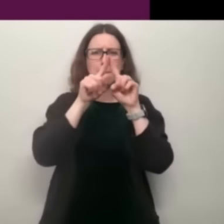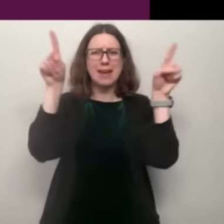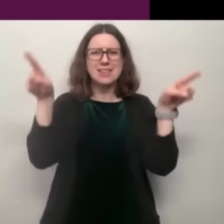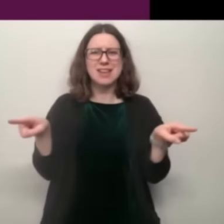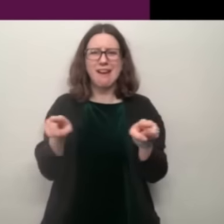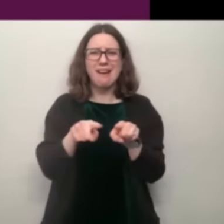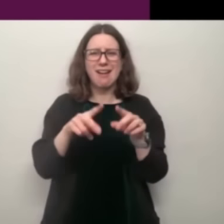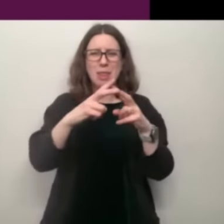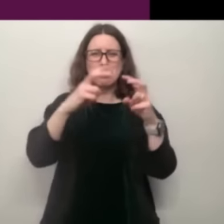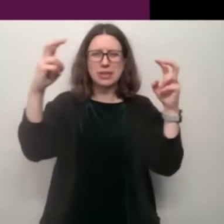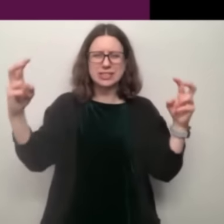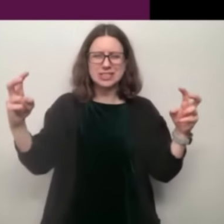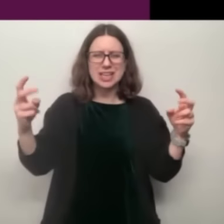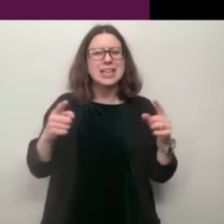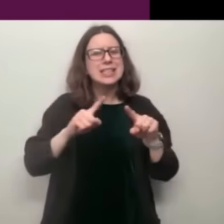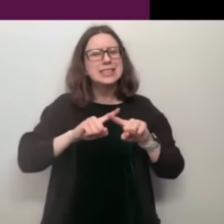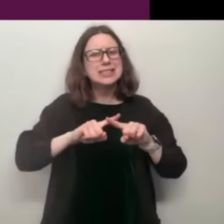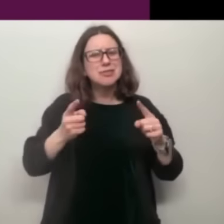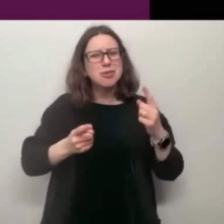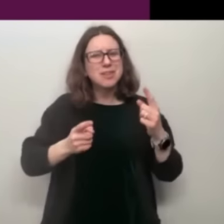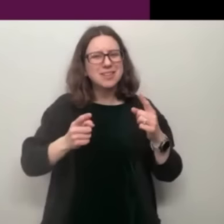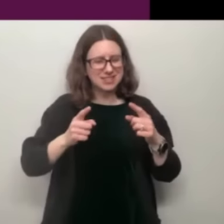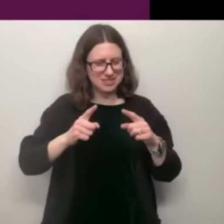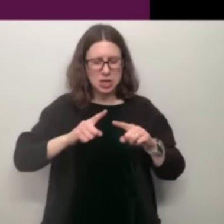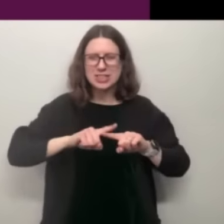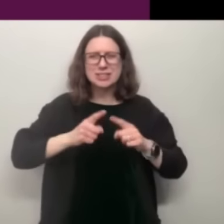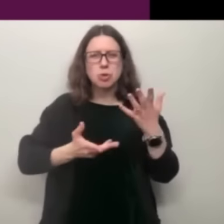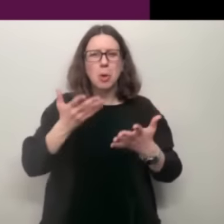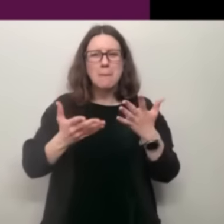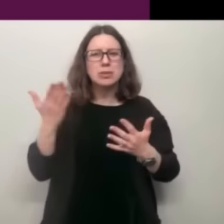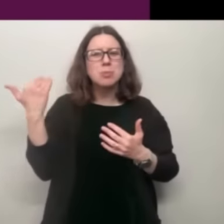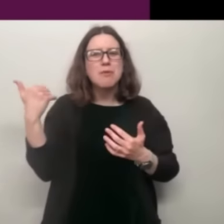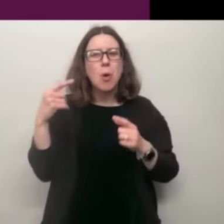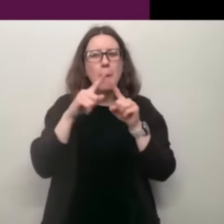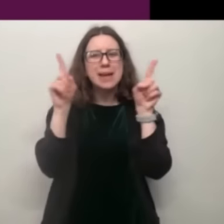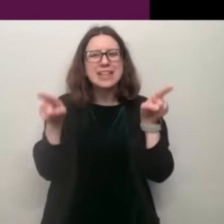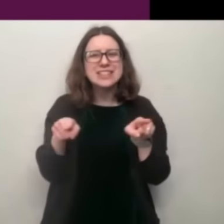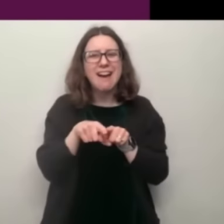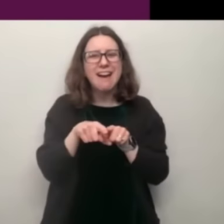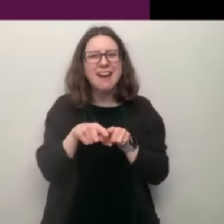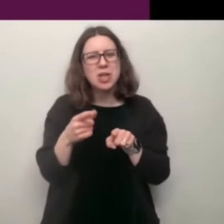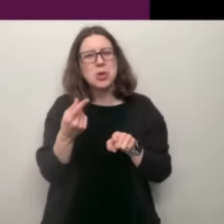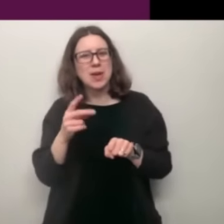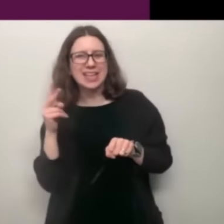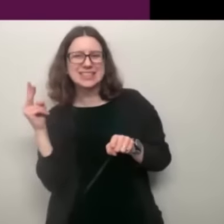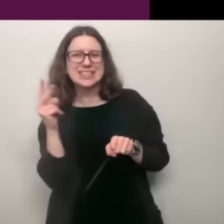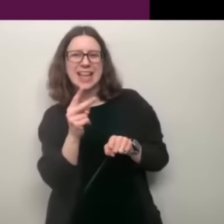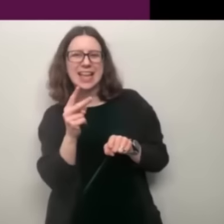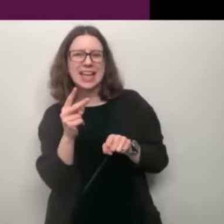with its picturesque landscape and the sublime. And when we render this using computer survey, we get a